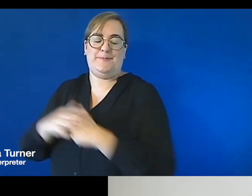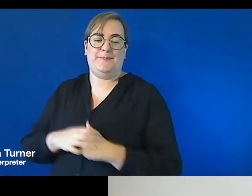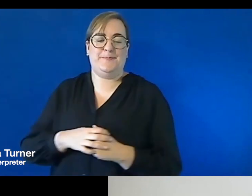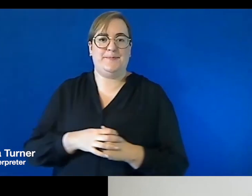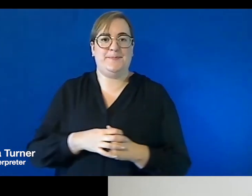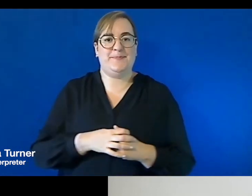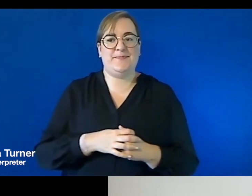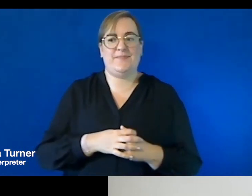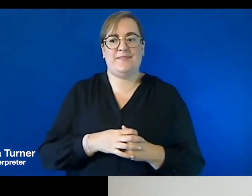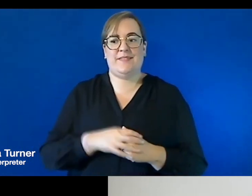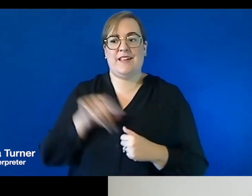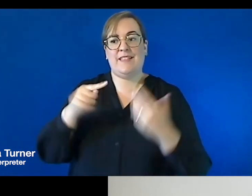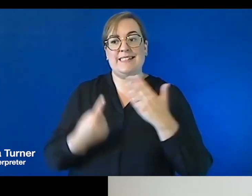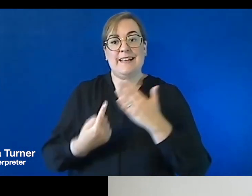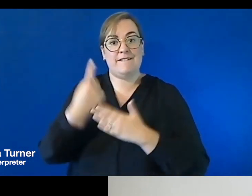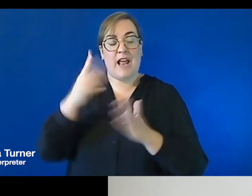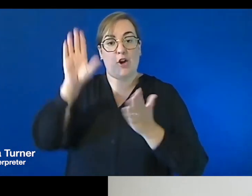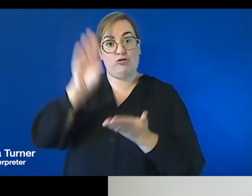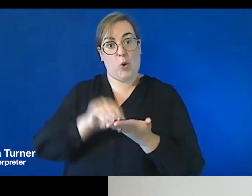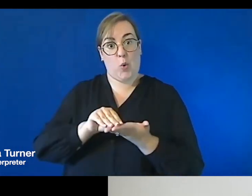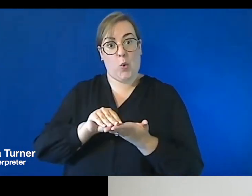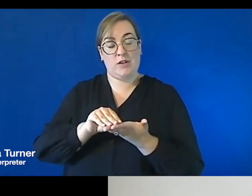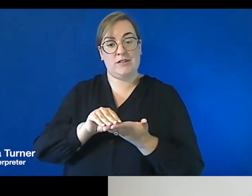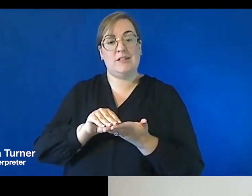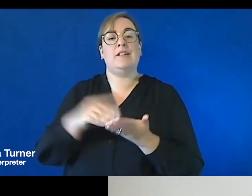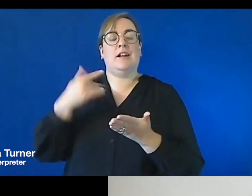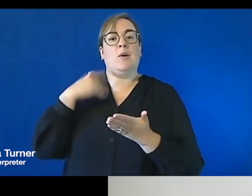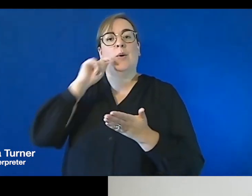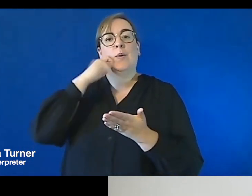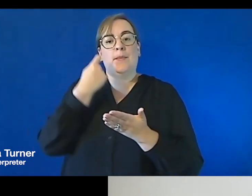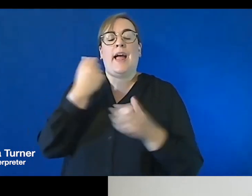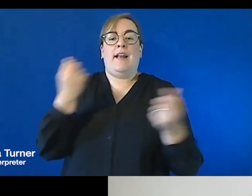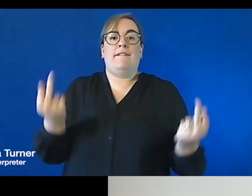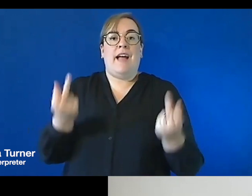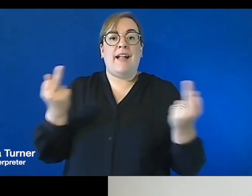This event is recorded and it is going to be made available on the Remarkable Tech